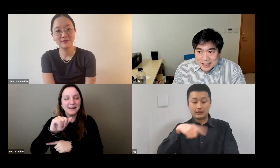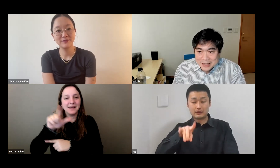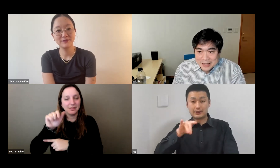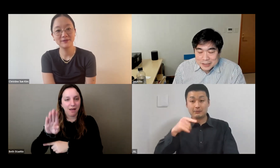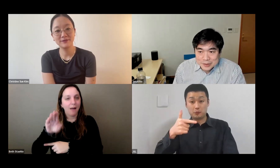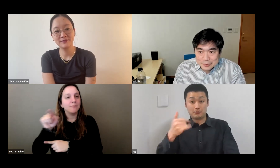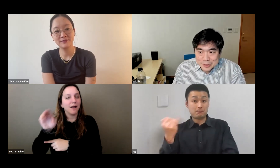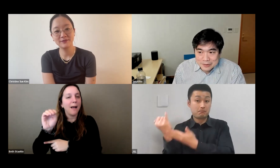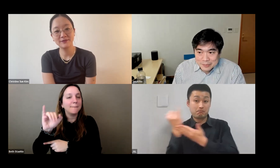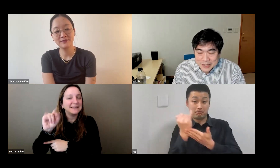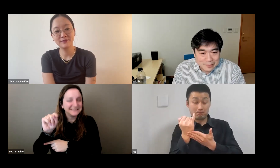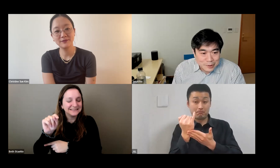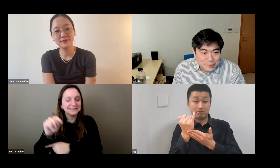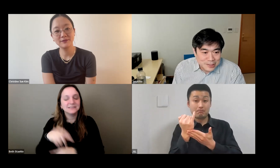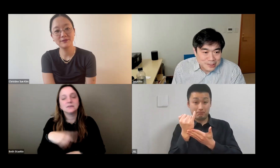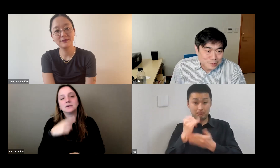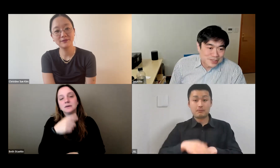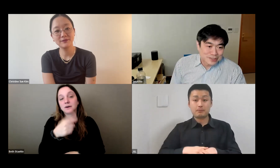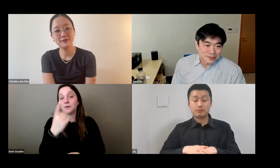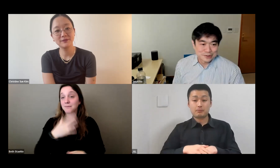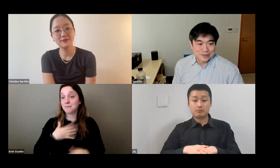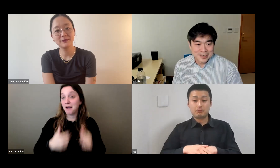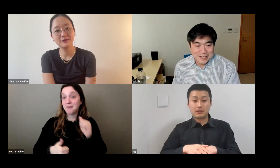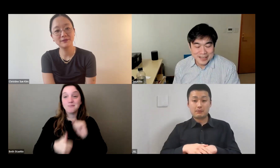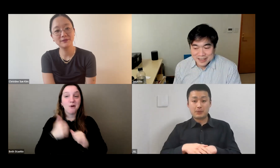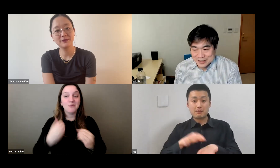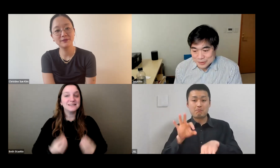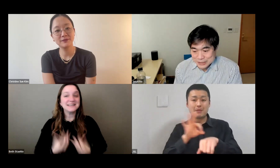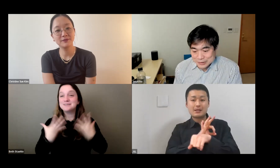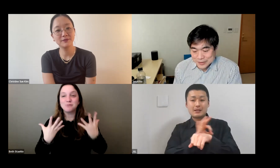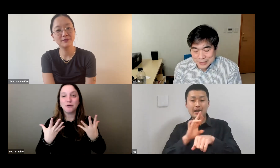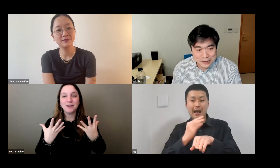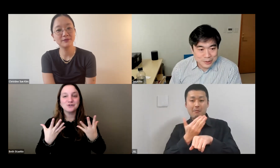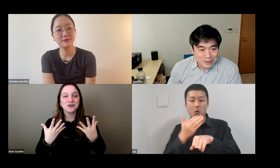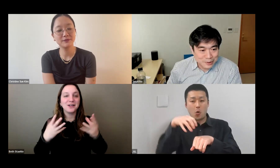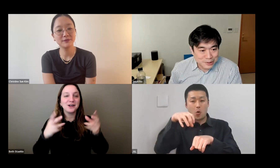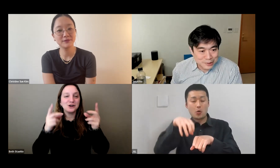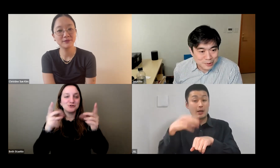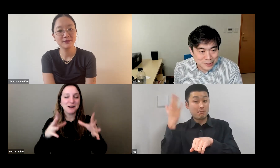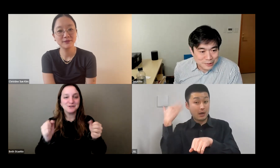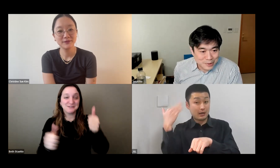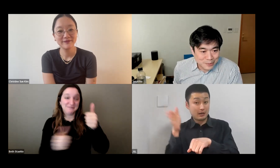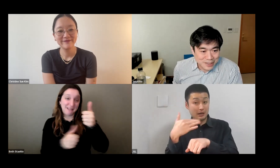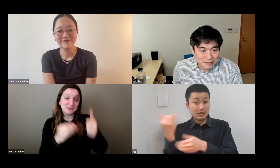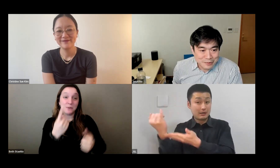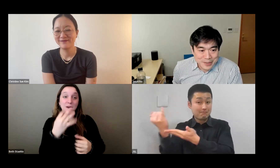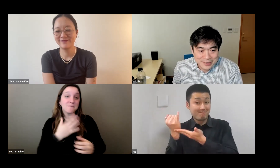And she was one of my most inspirational Directors Fellows and one of the most inspirational people I've ever met.